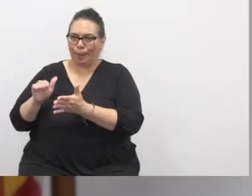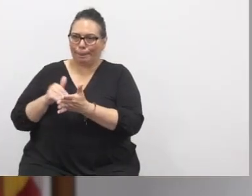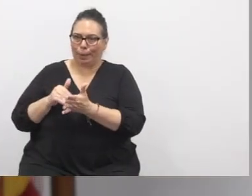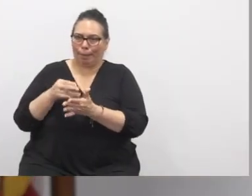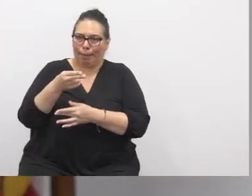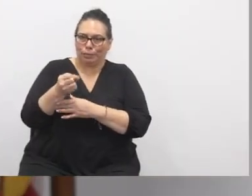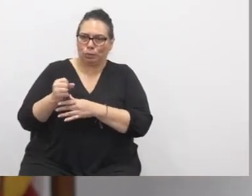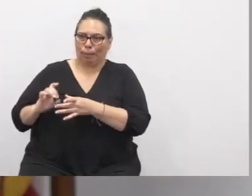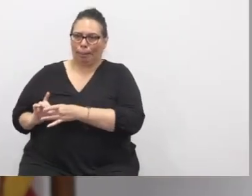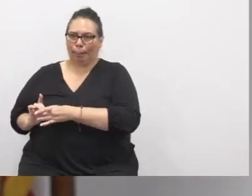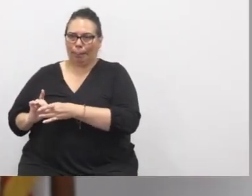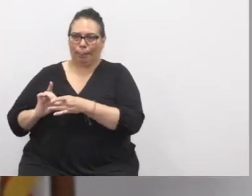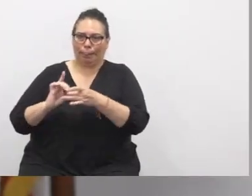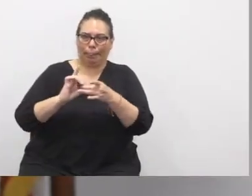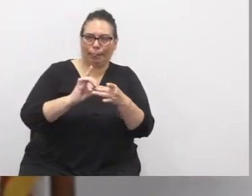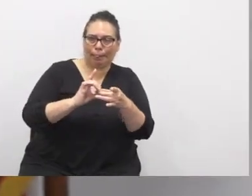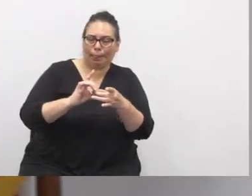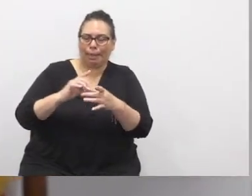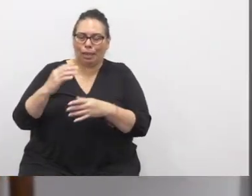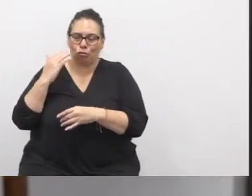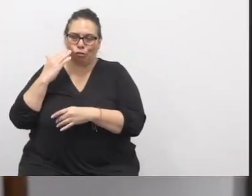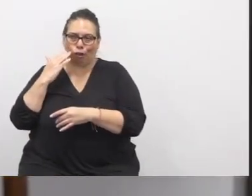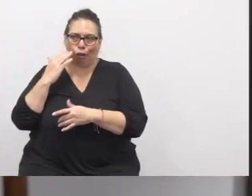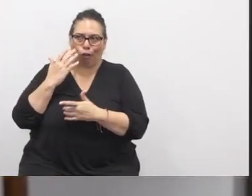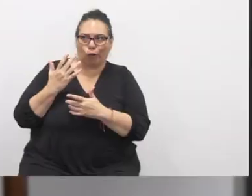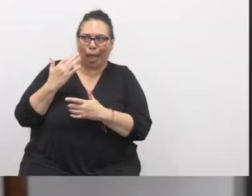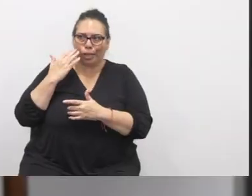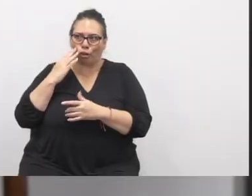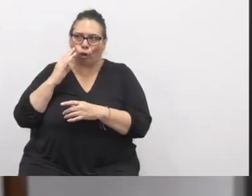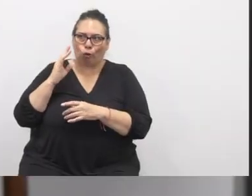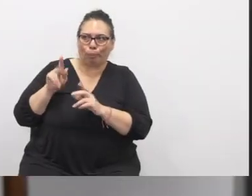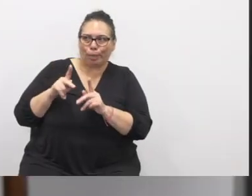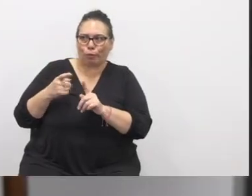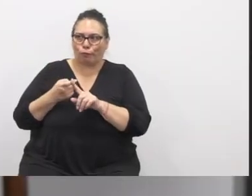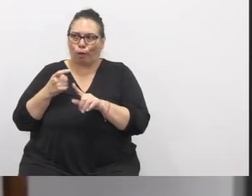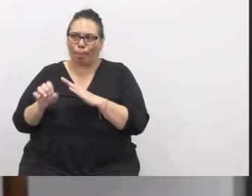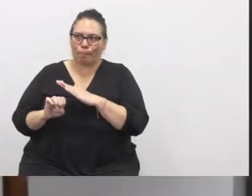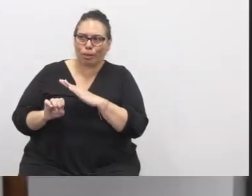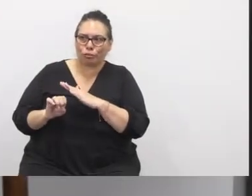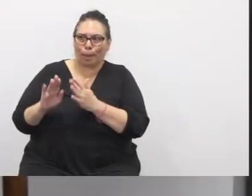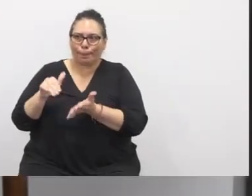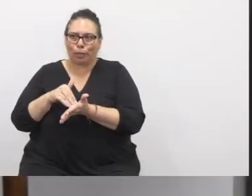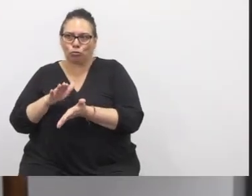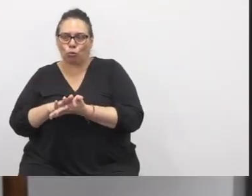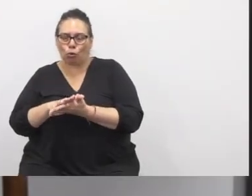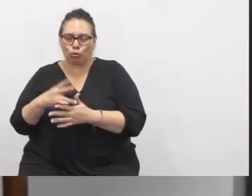because I had some folks from junior high or some folks from elementary school that I saw and I knew. And so, you know,